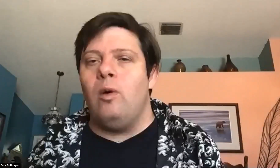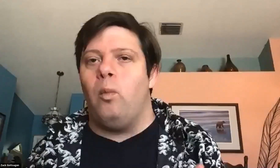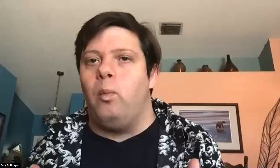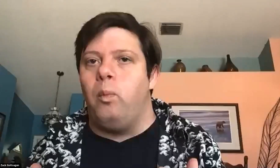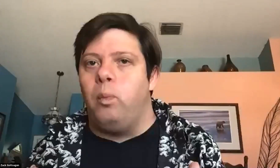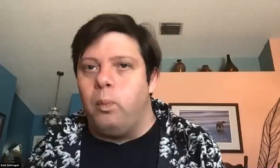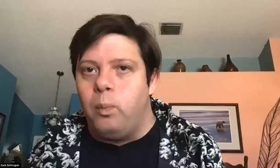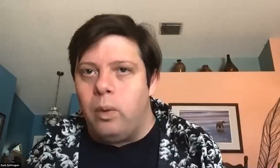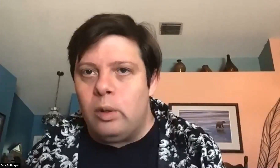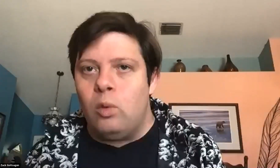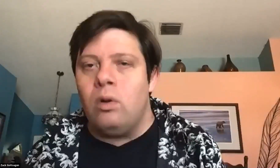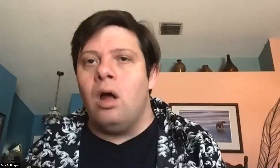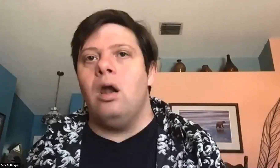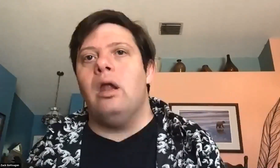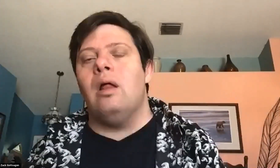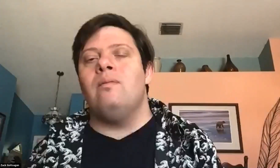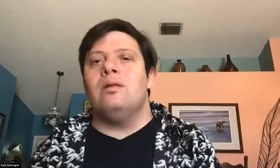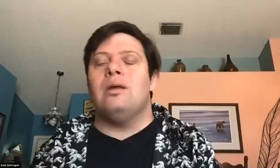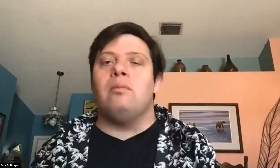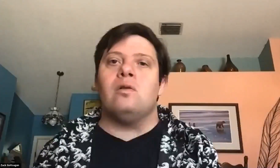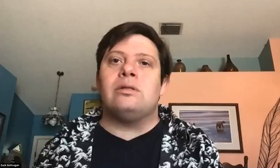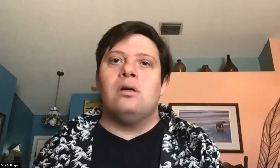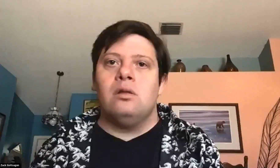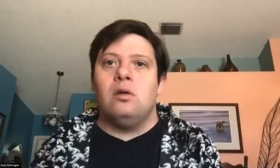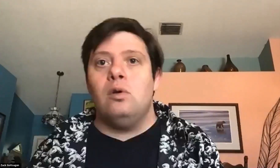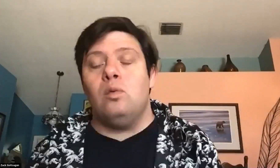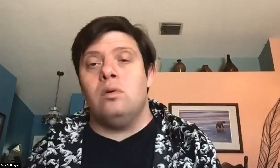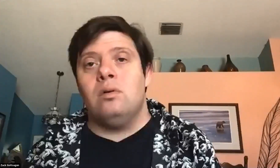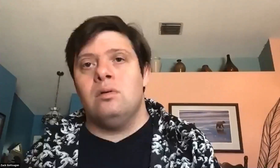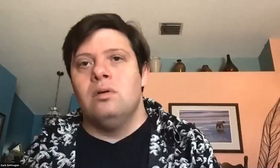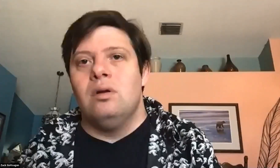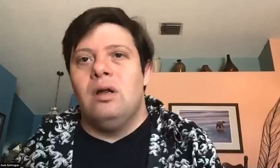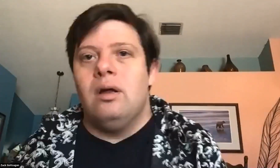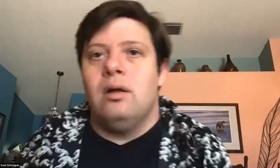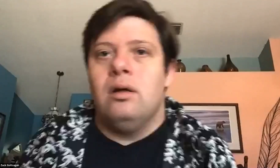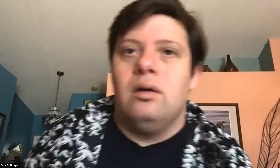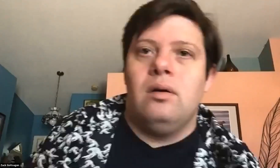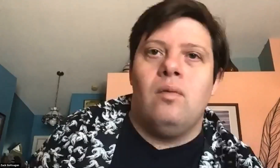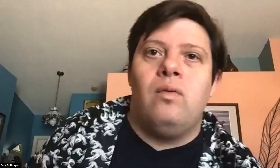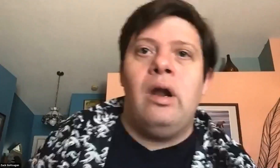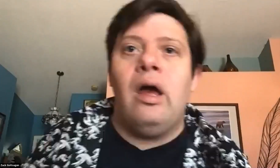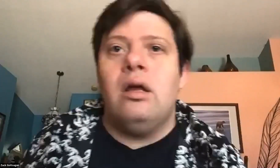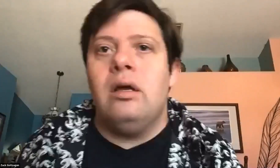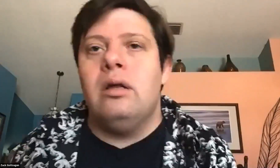you know, study very hard and just do what you